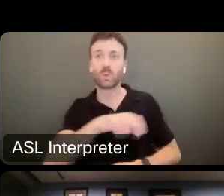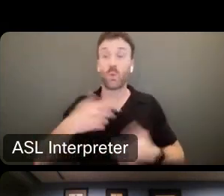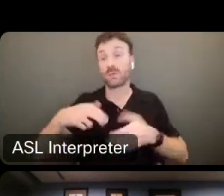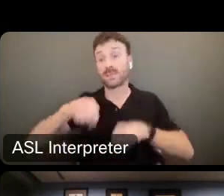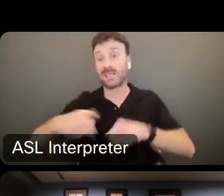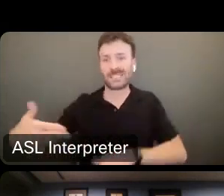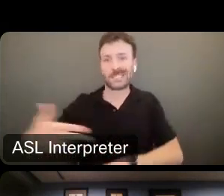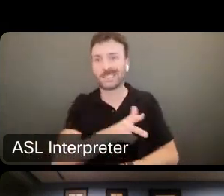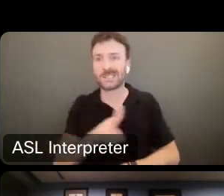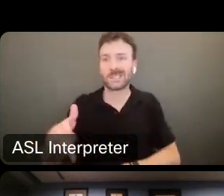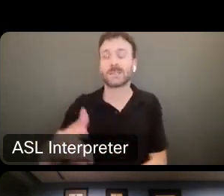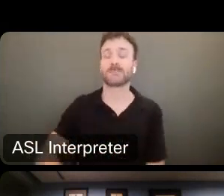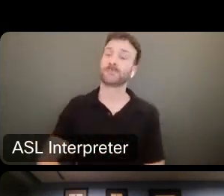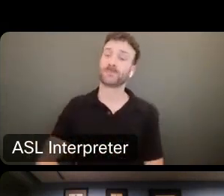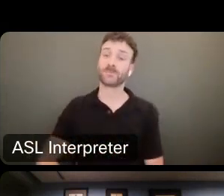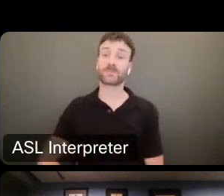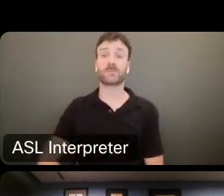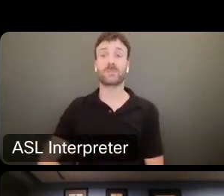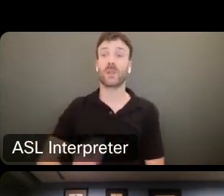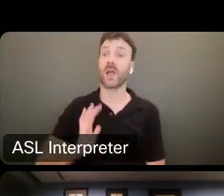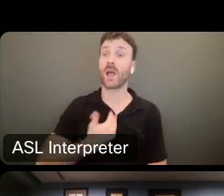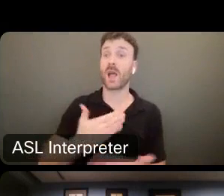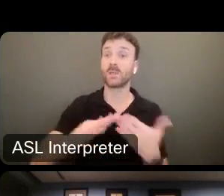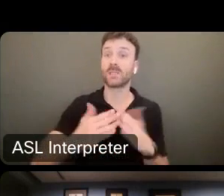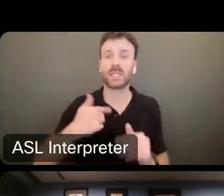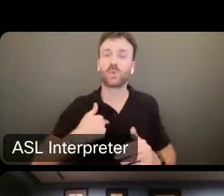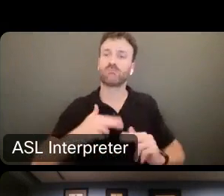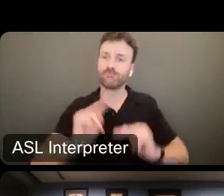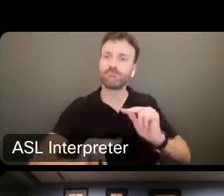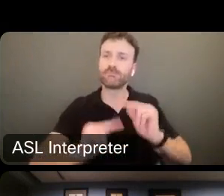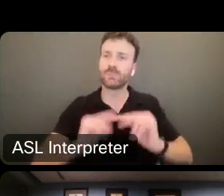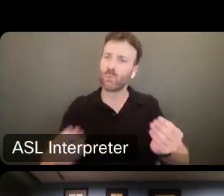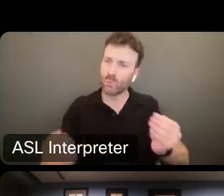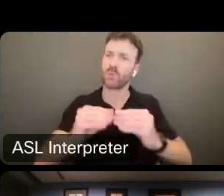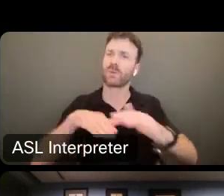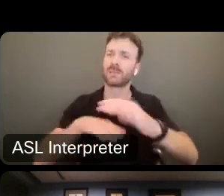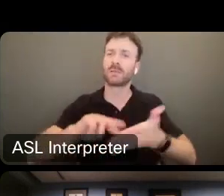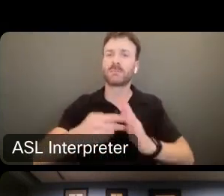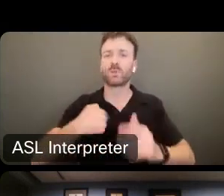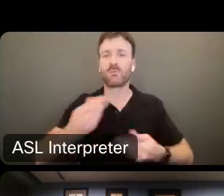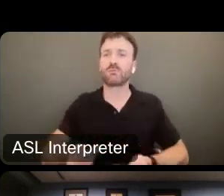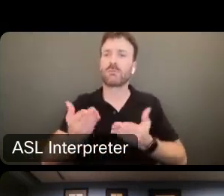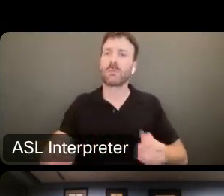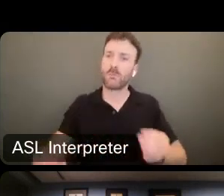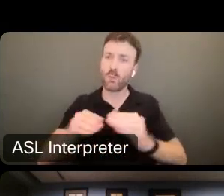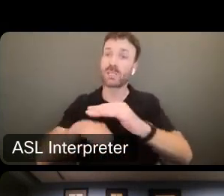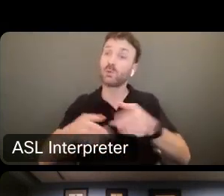As we build our city to become more accessible, we need to also provide accessibility during the construction periods.